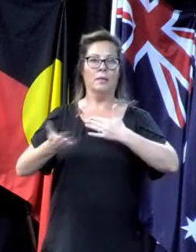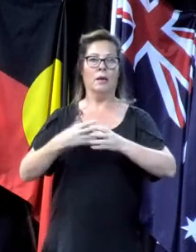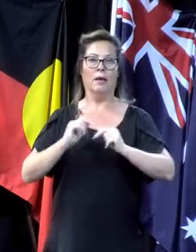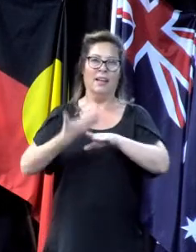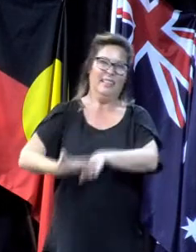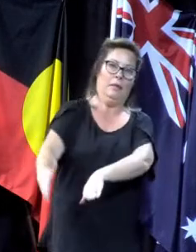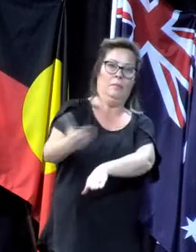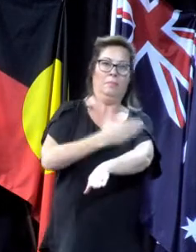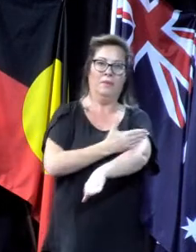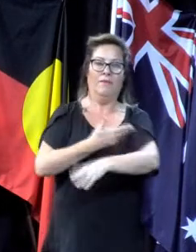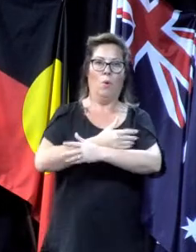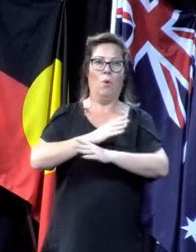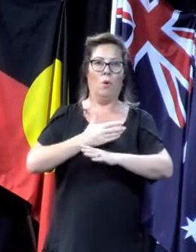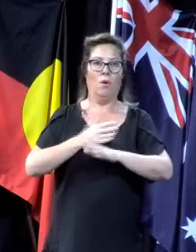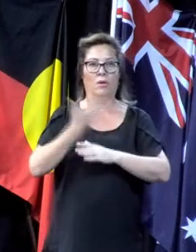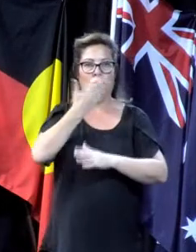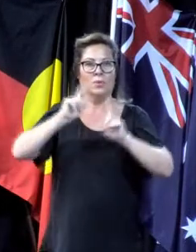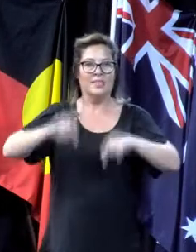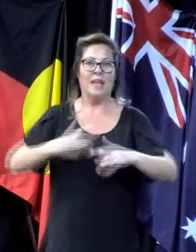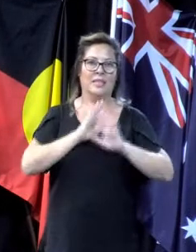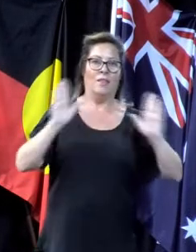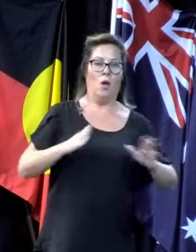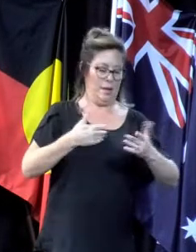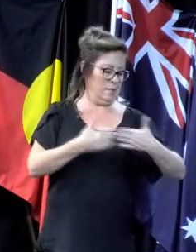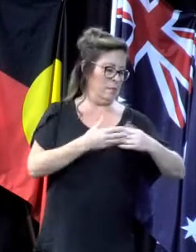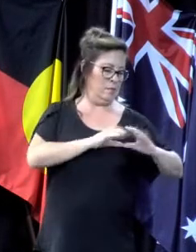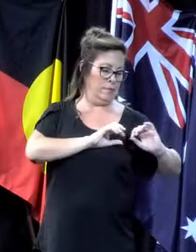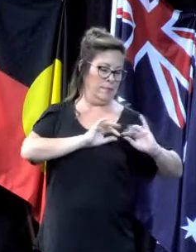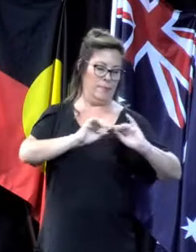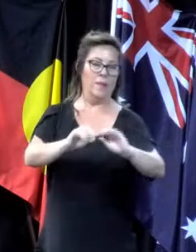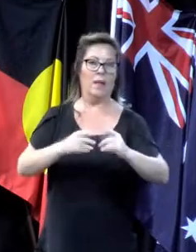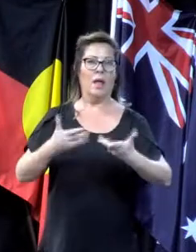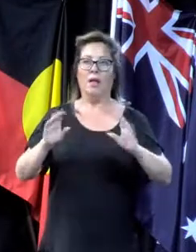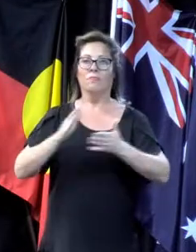and then... then that’s going to work for you all term or on the weekend, and it’s going to work for you all week.